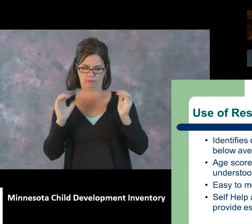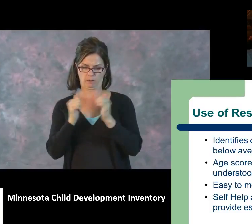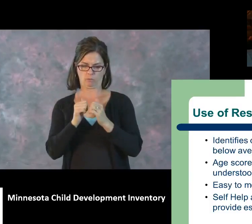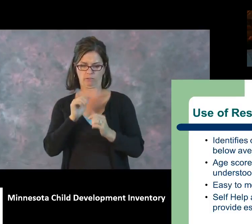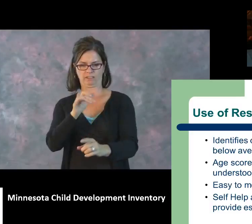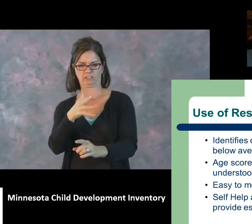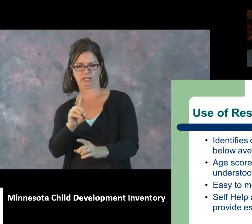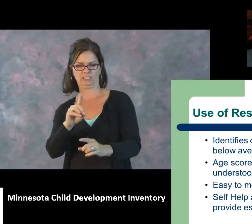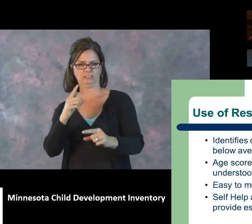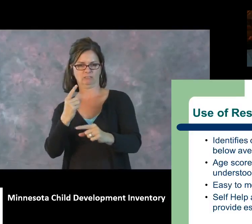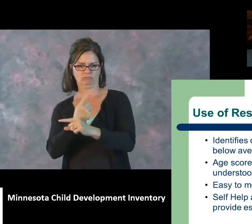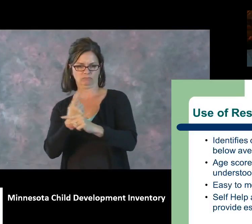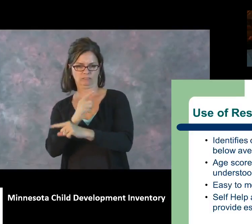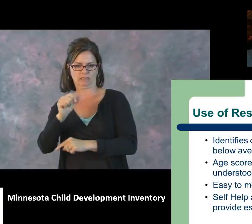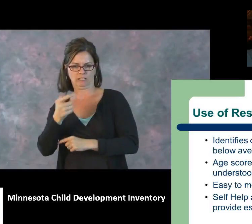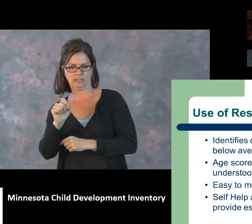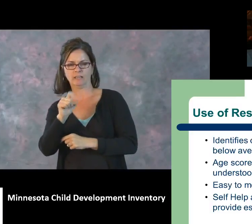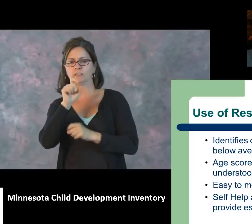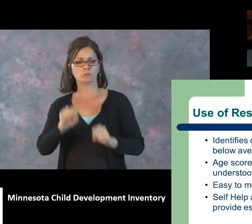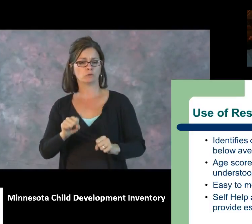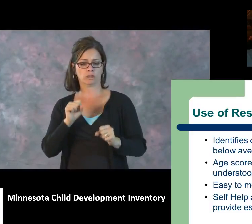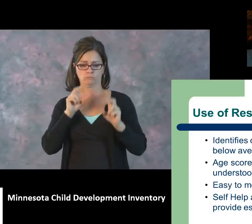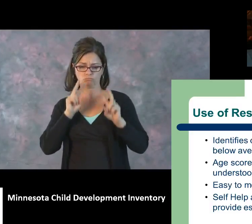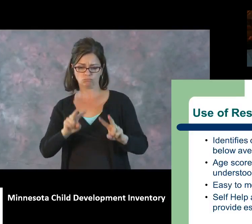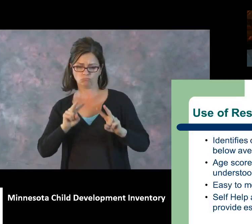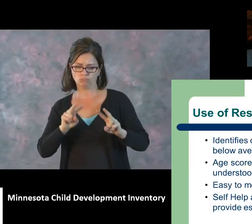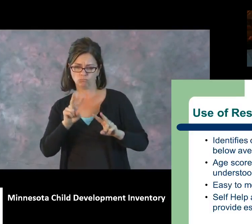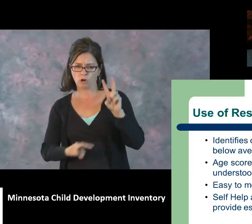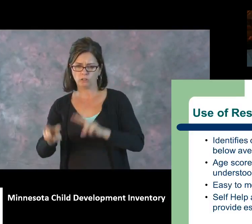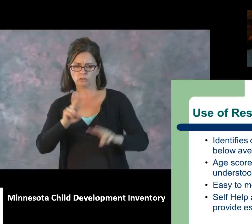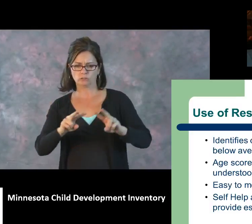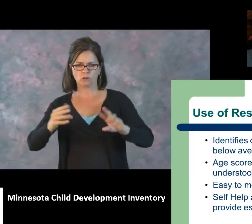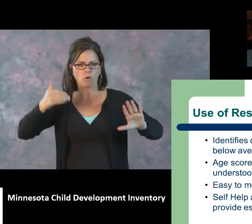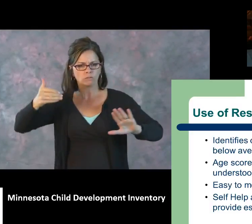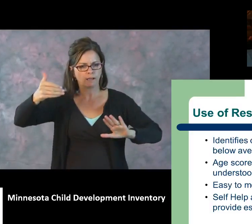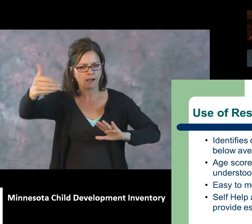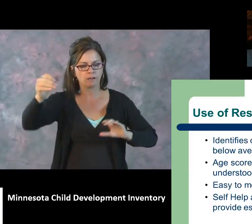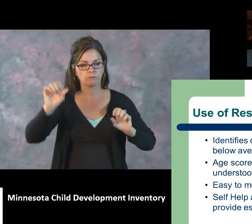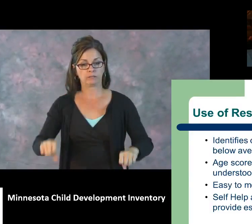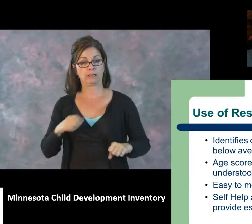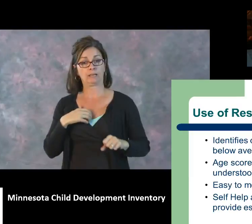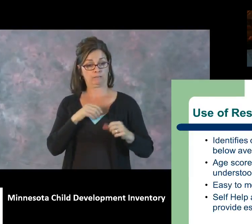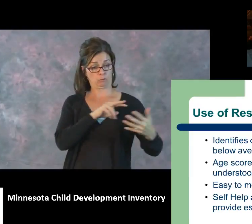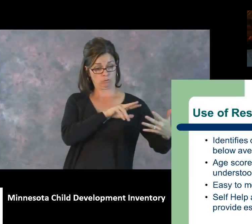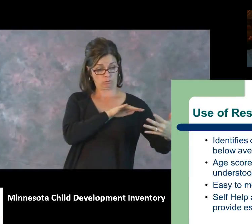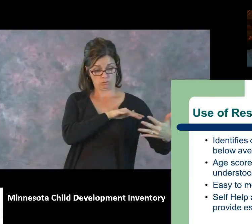It's easy to monitor progress over time and by looking at a couple of the subtests, you can get an indication